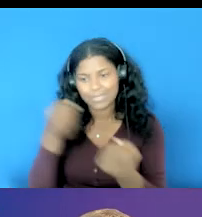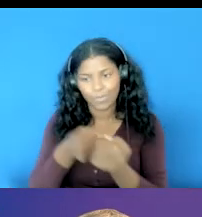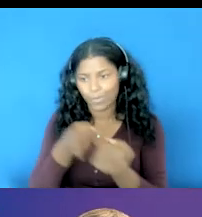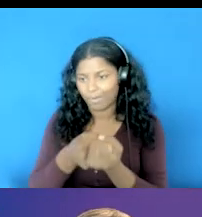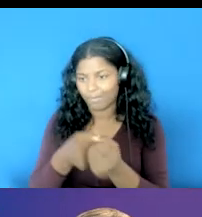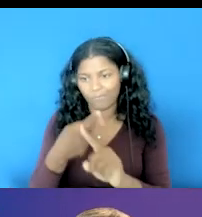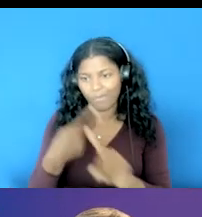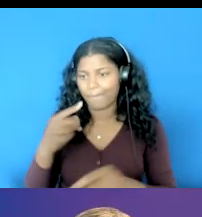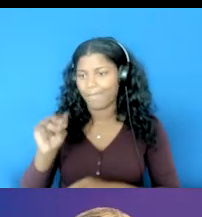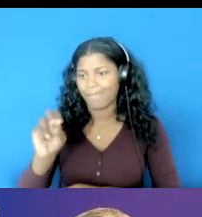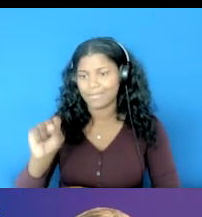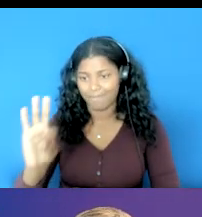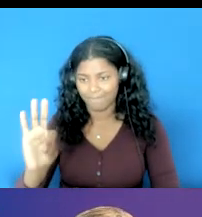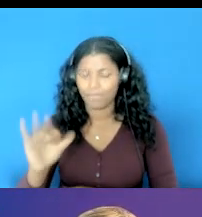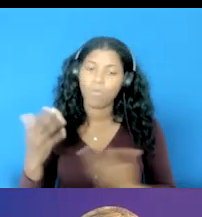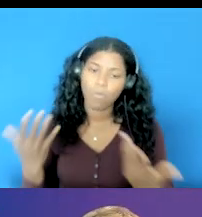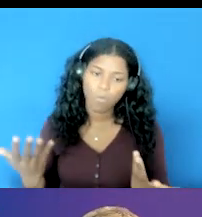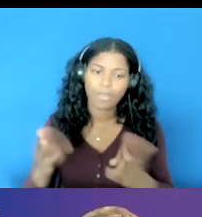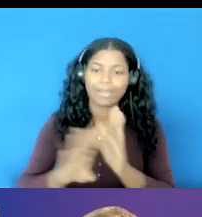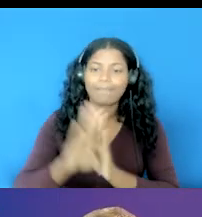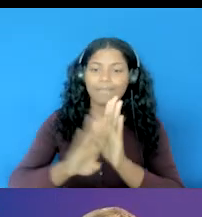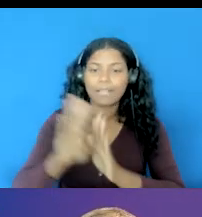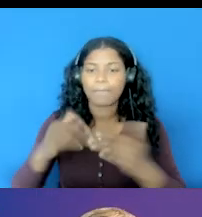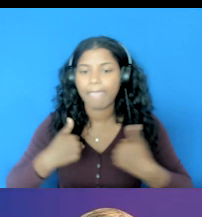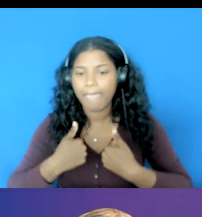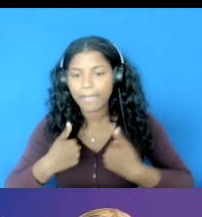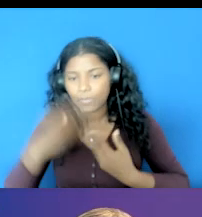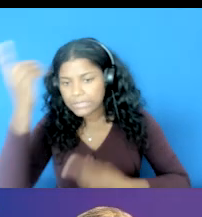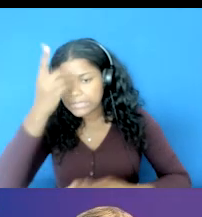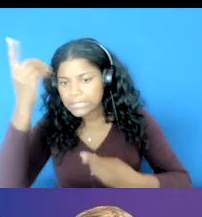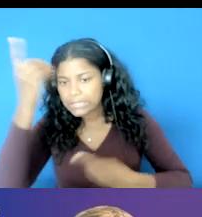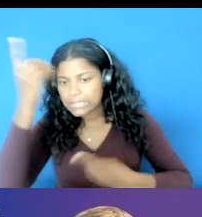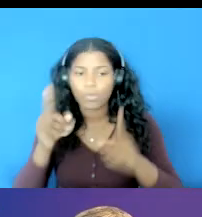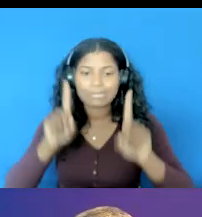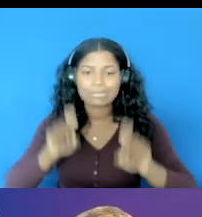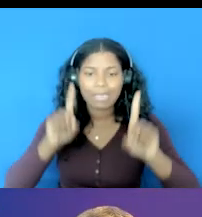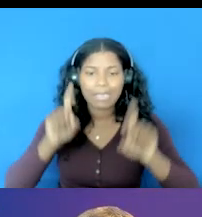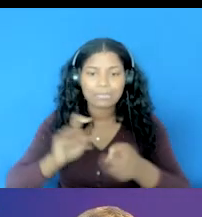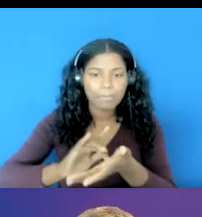Nor is development of animal models of disease, or testing of drugs, or treatment procedures.